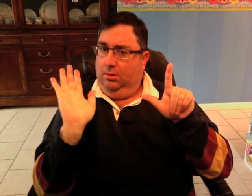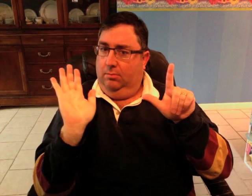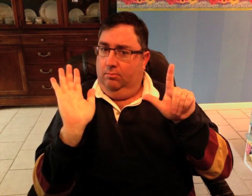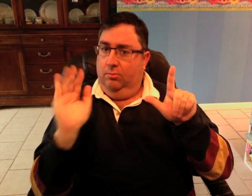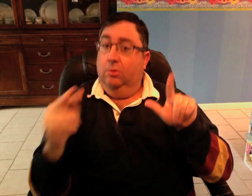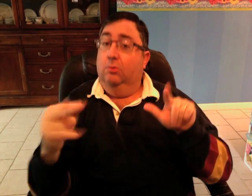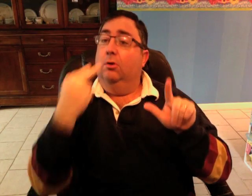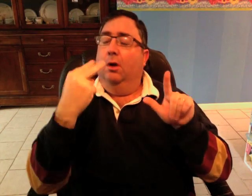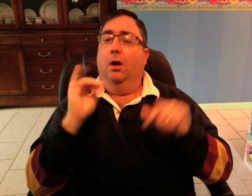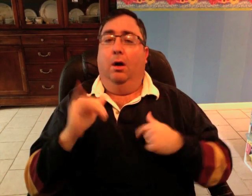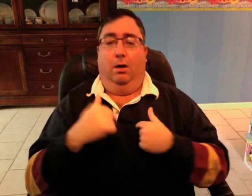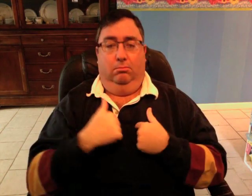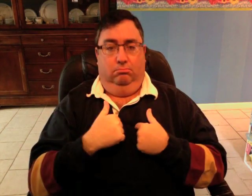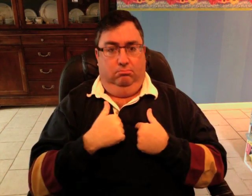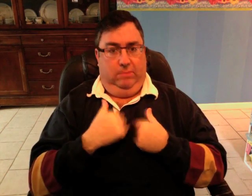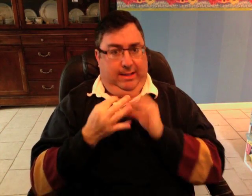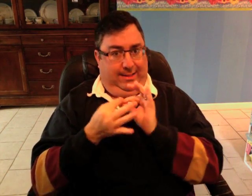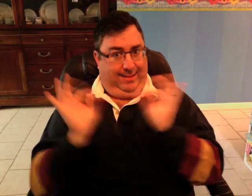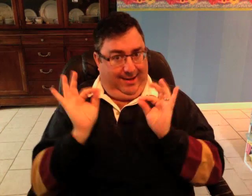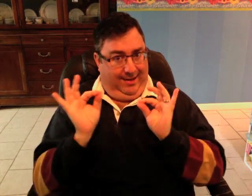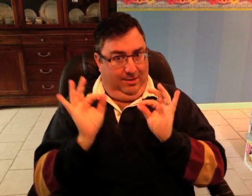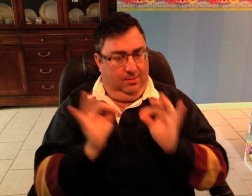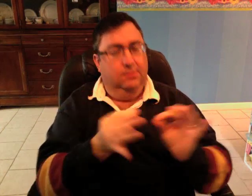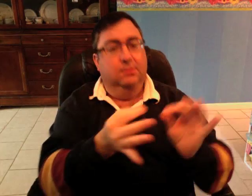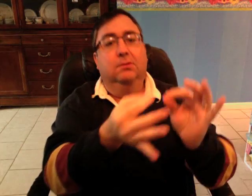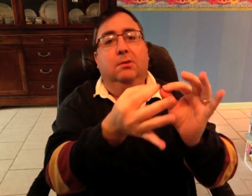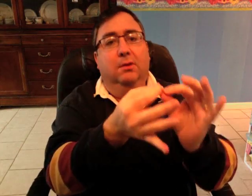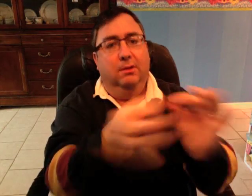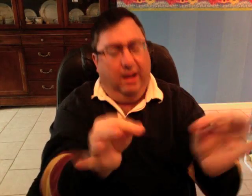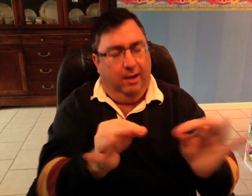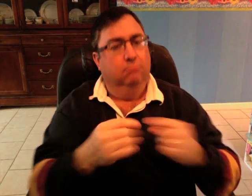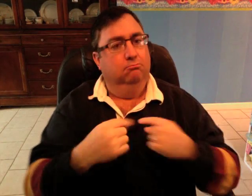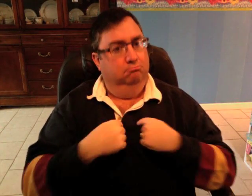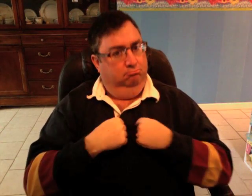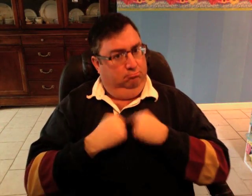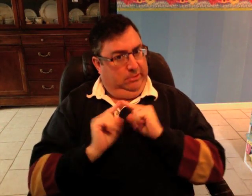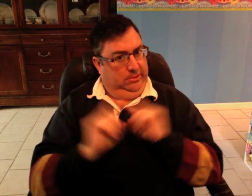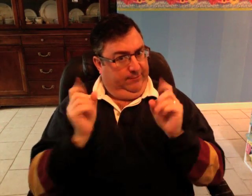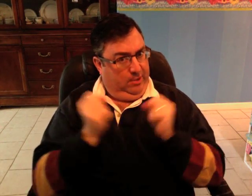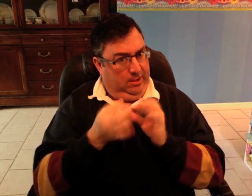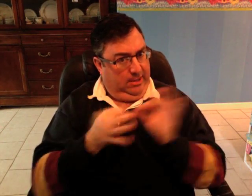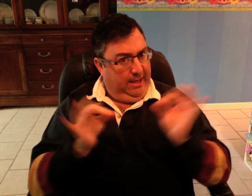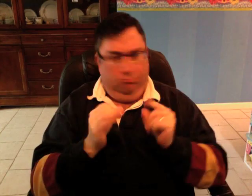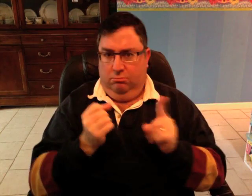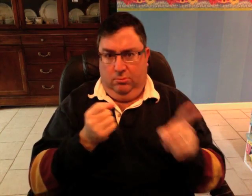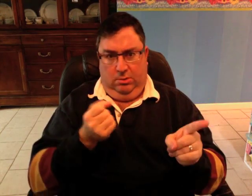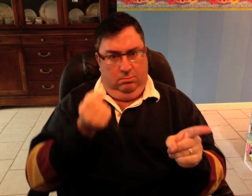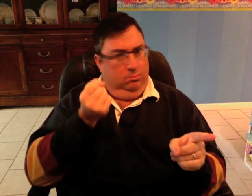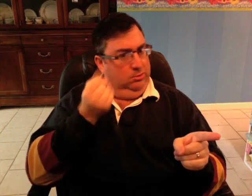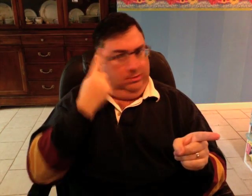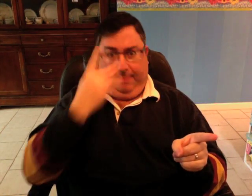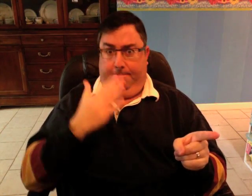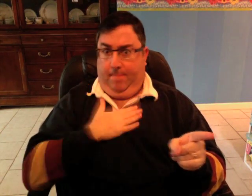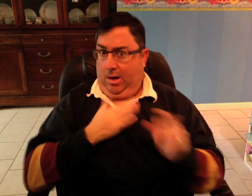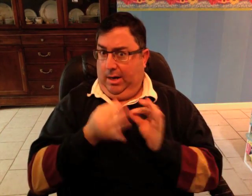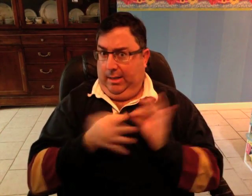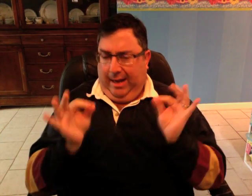but one of linguistic difference -- they don't understand my language,